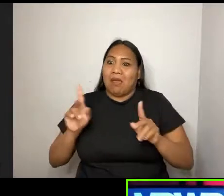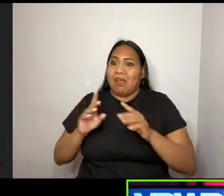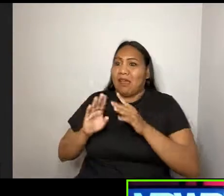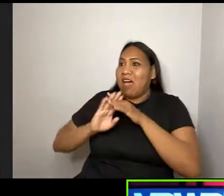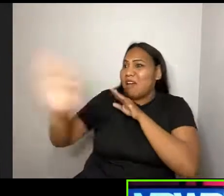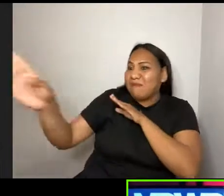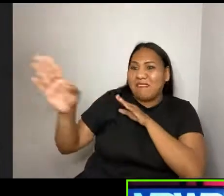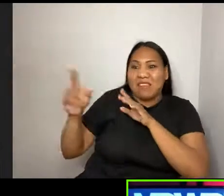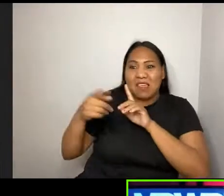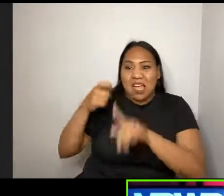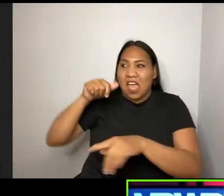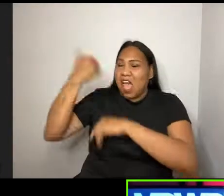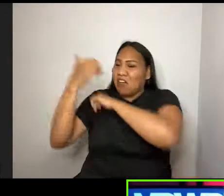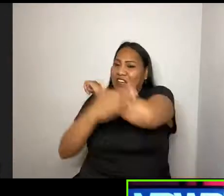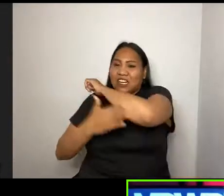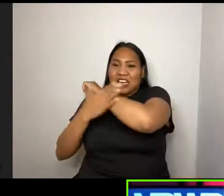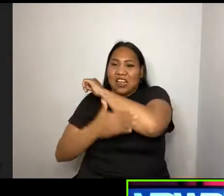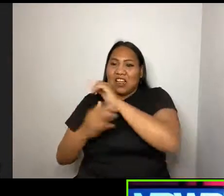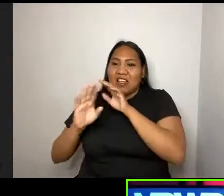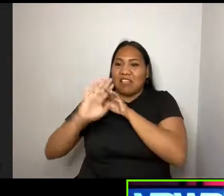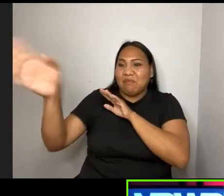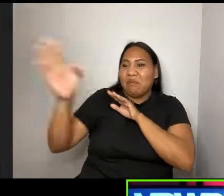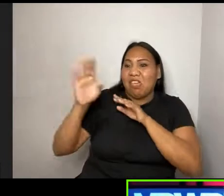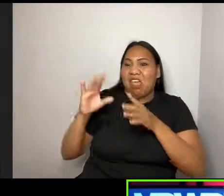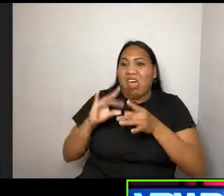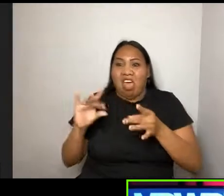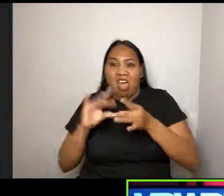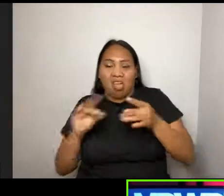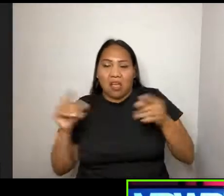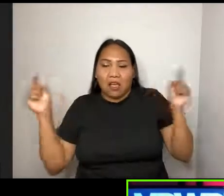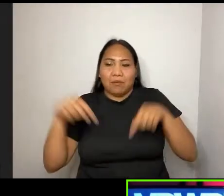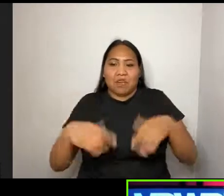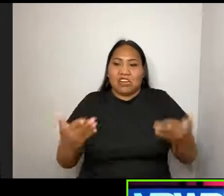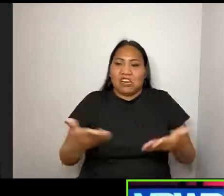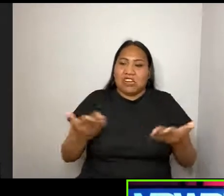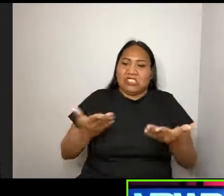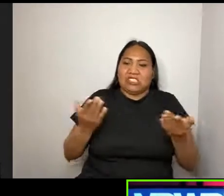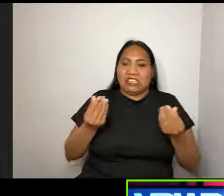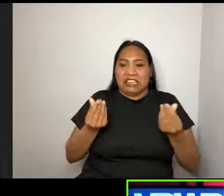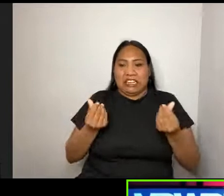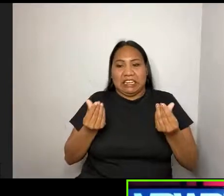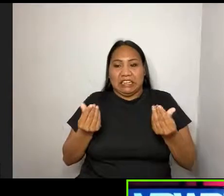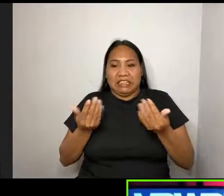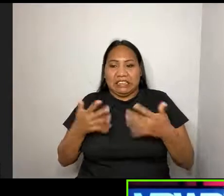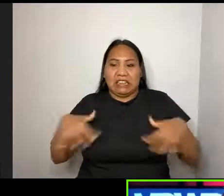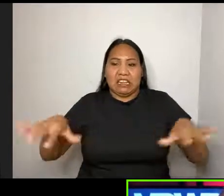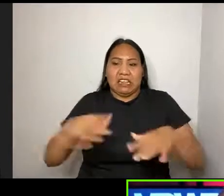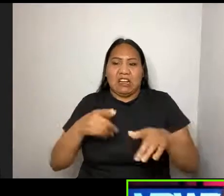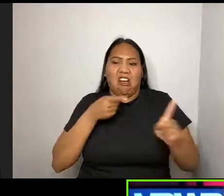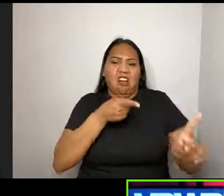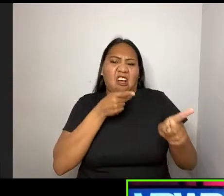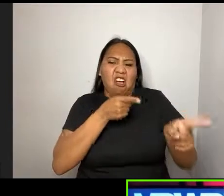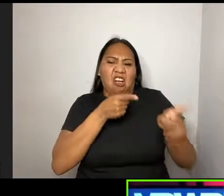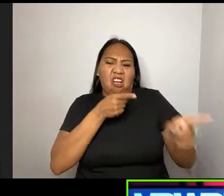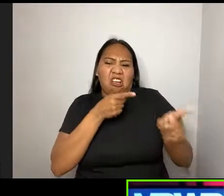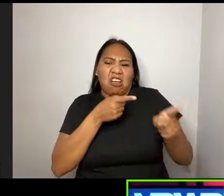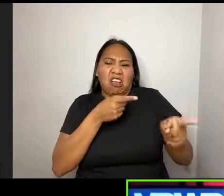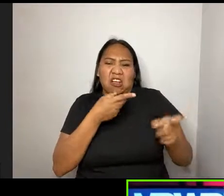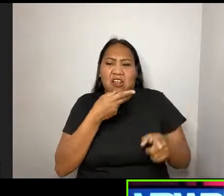Then they came to this land and they encountered hostile savages. When